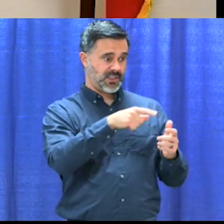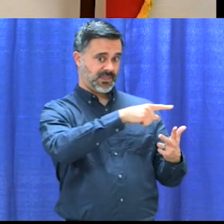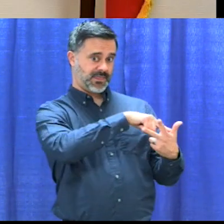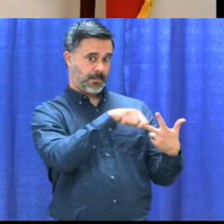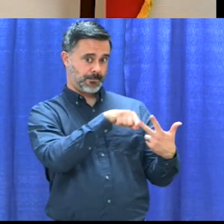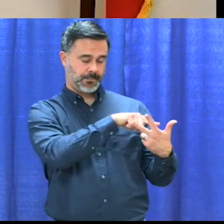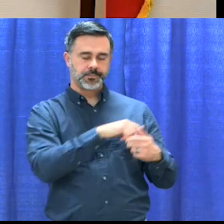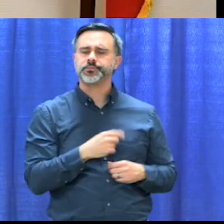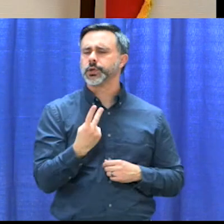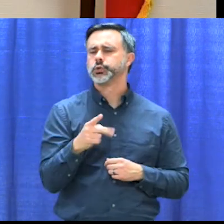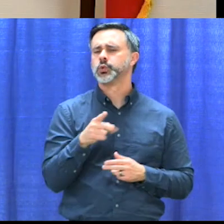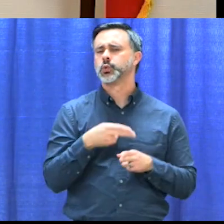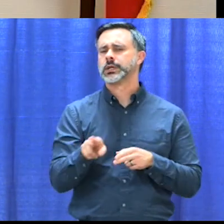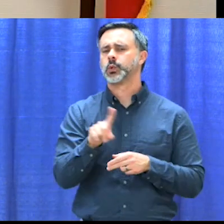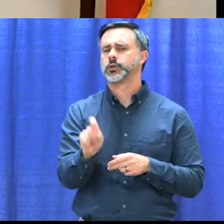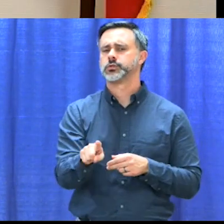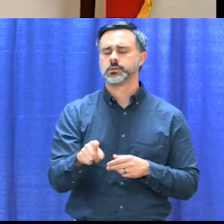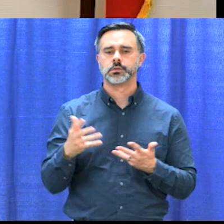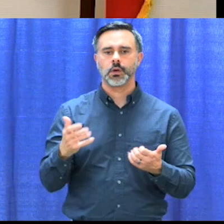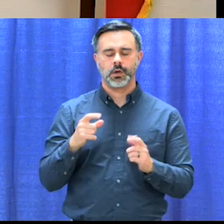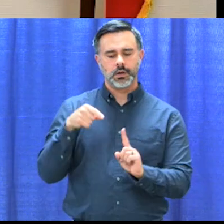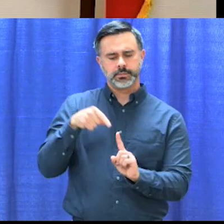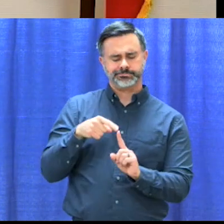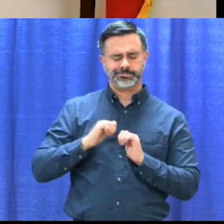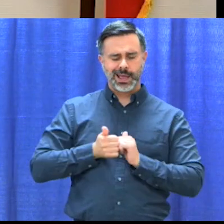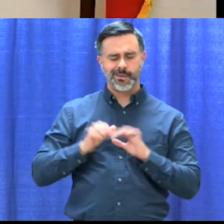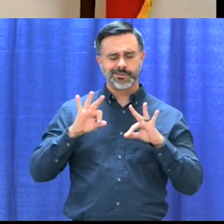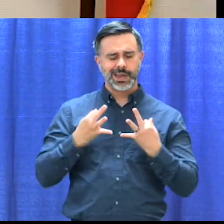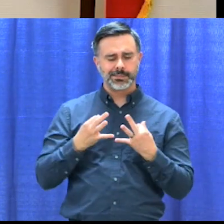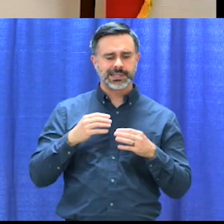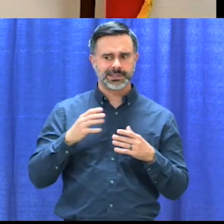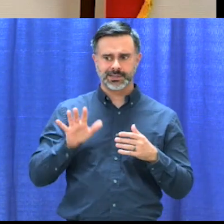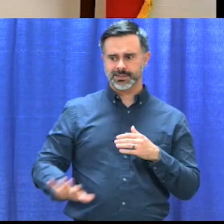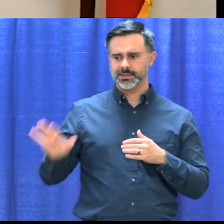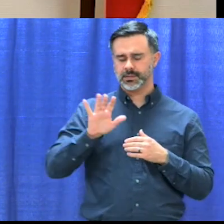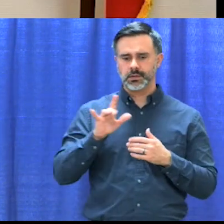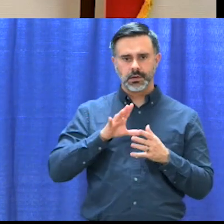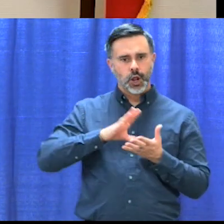I want to get back to the issue of how do families in the state find out about these programs.